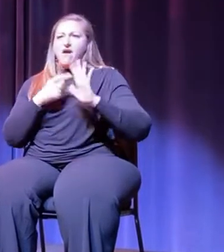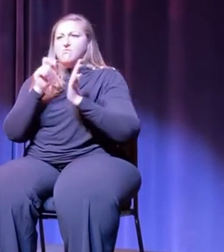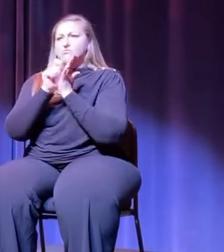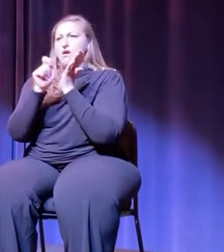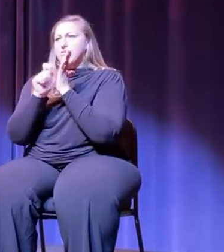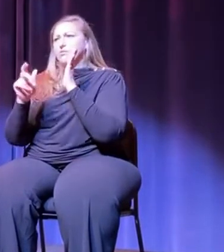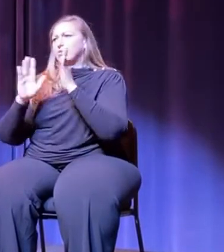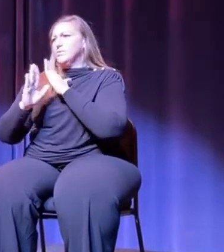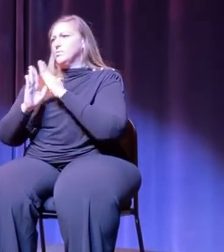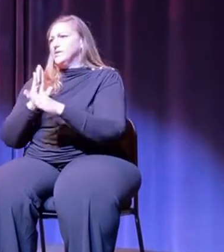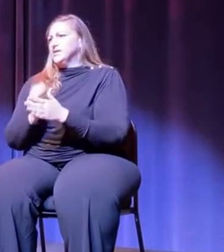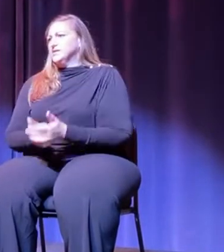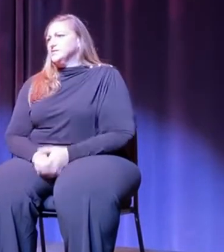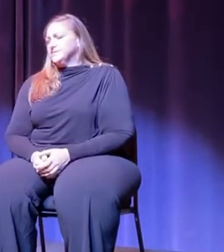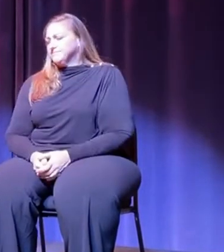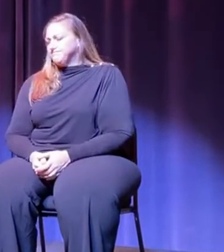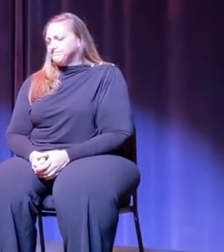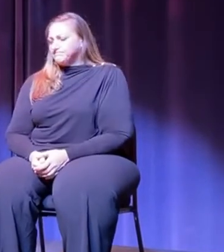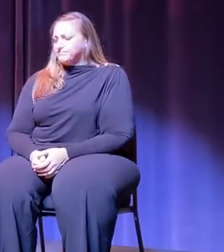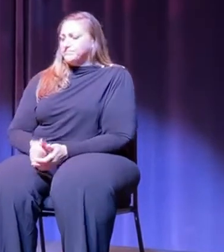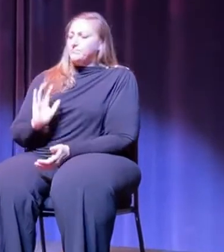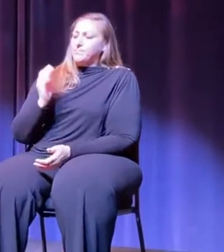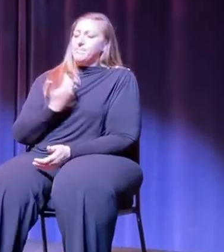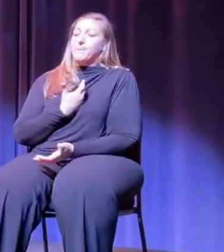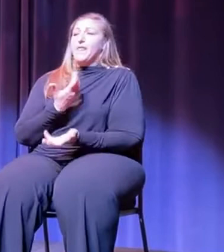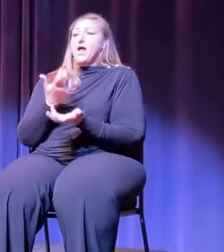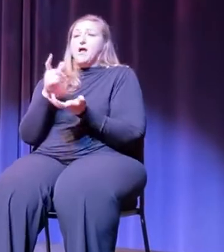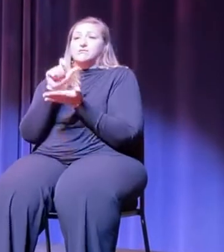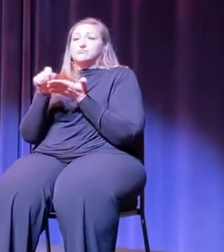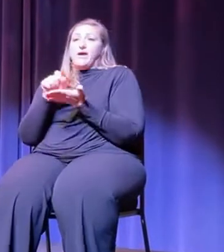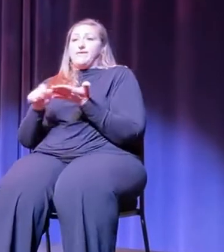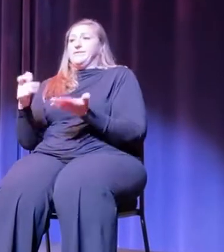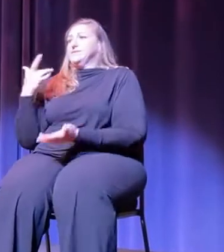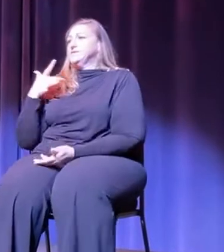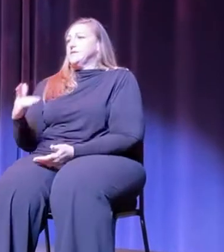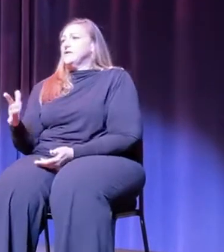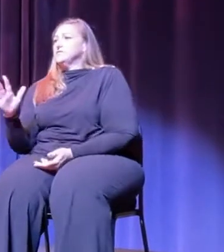and I think that our writing tends to really deal